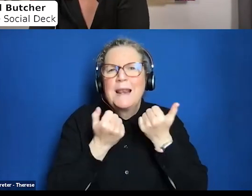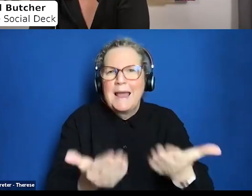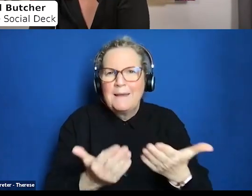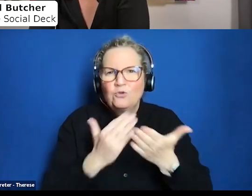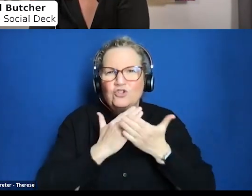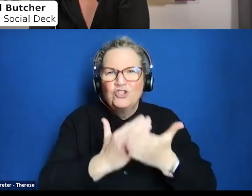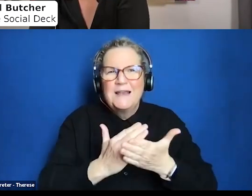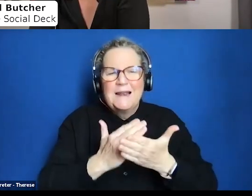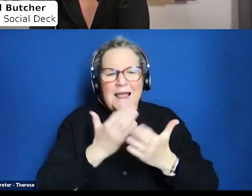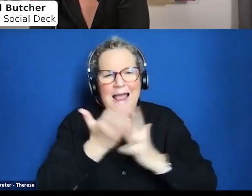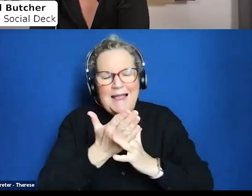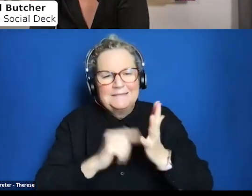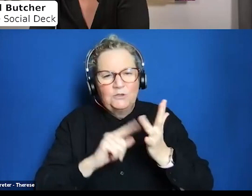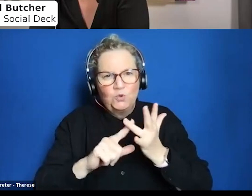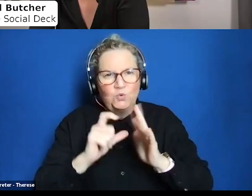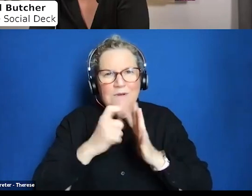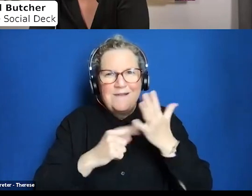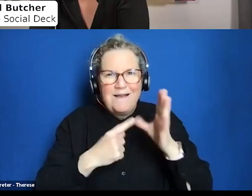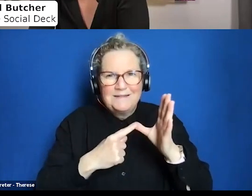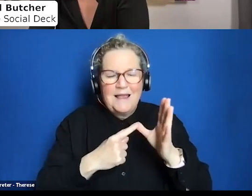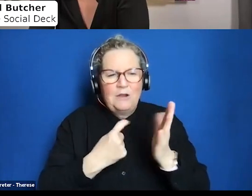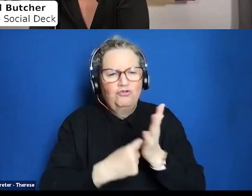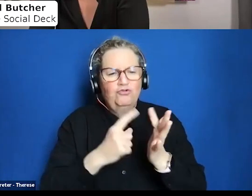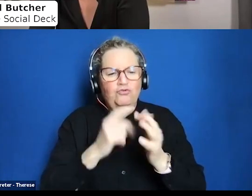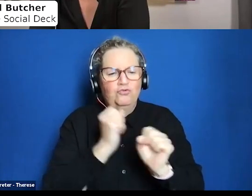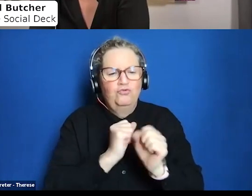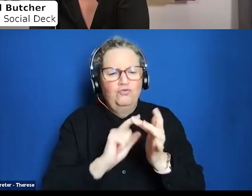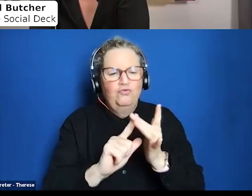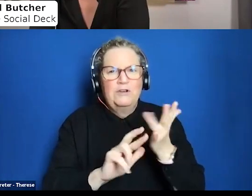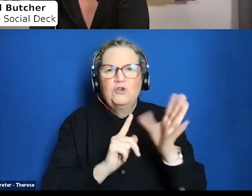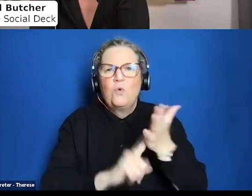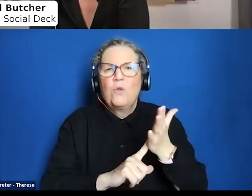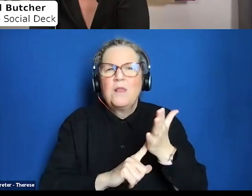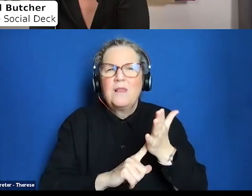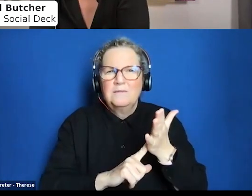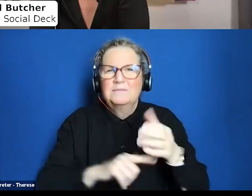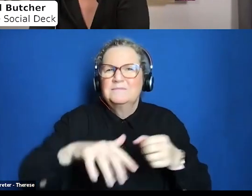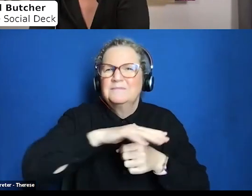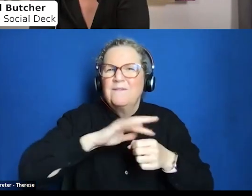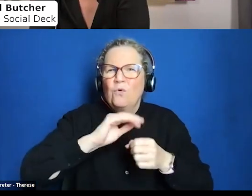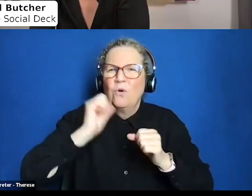to data and information at a regional level for Aboriginal and Torres Strait Islander communities?